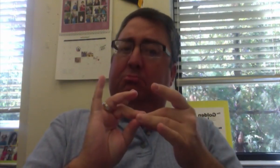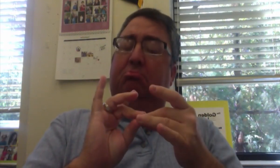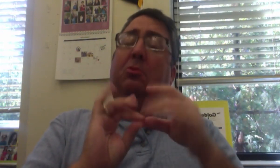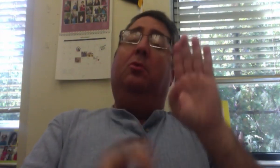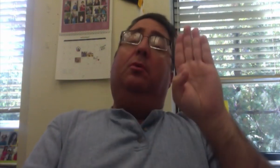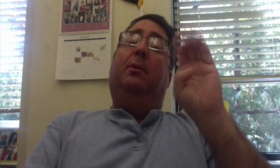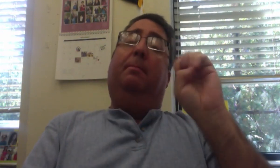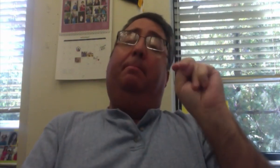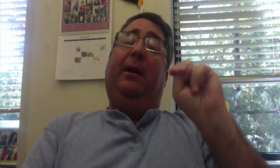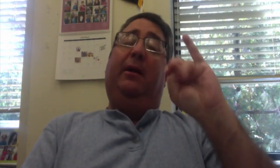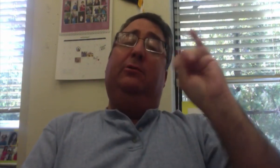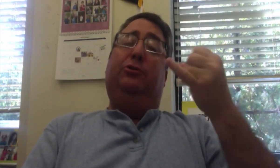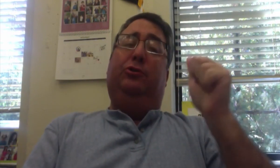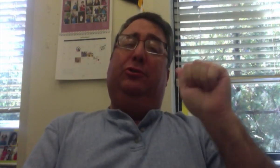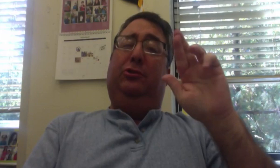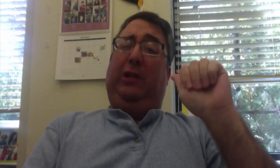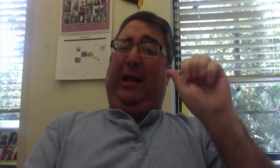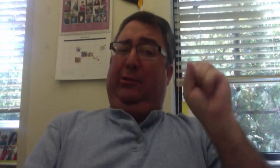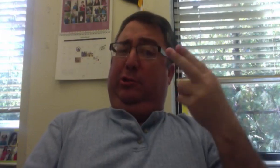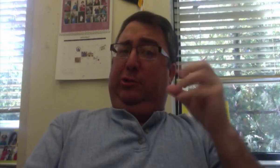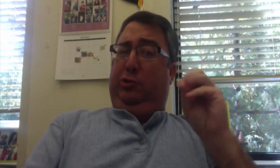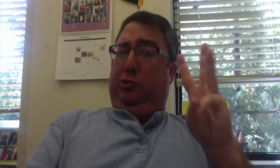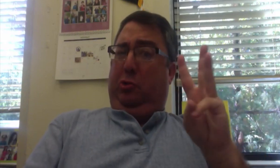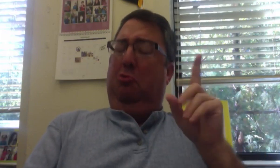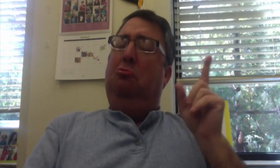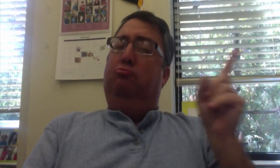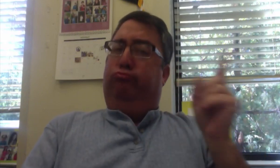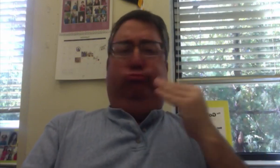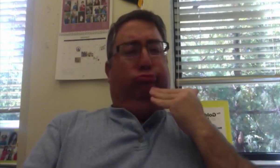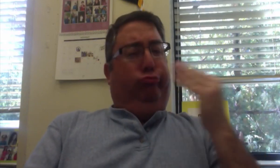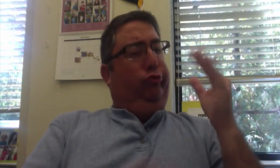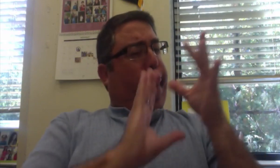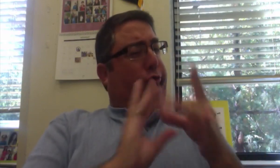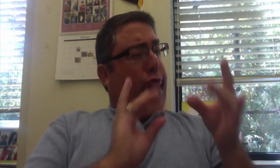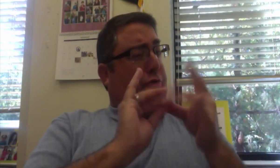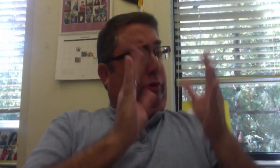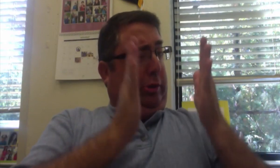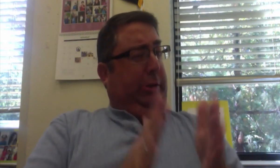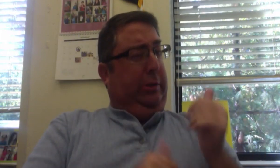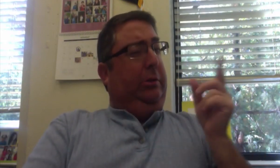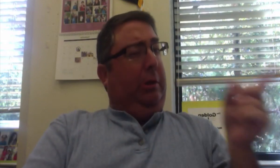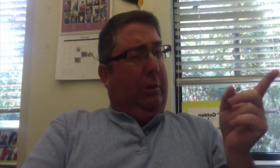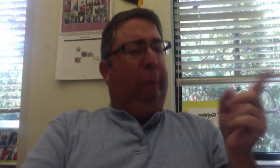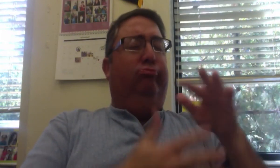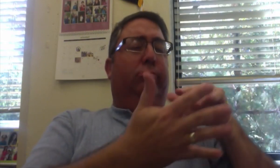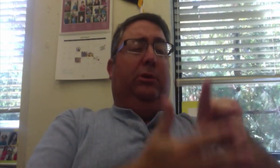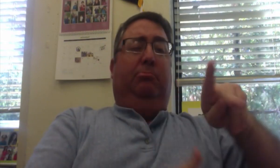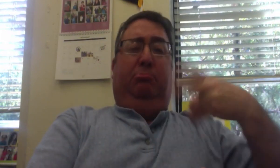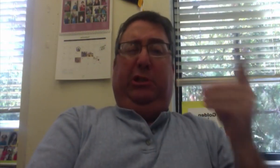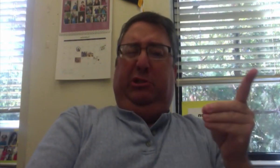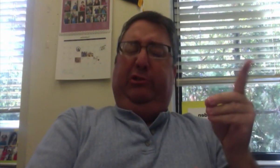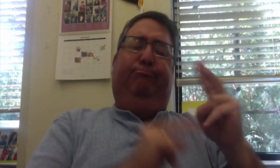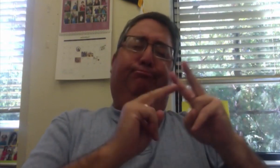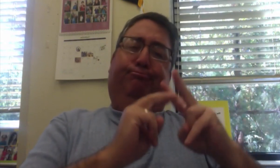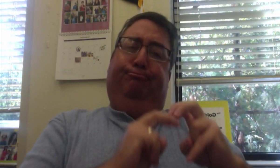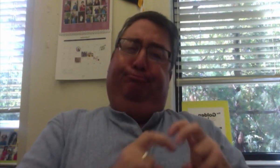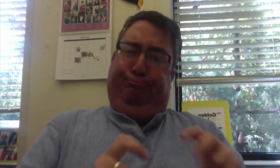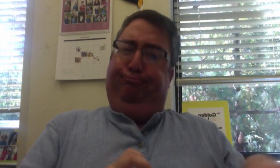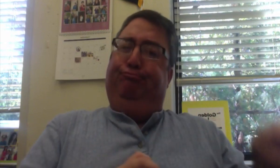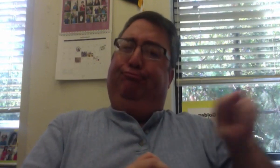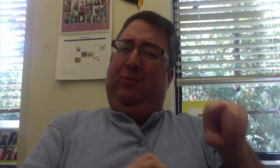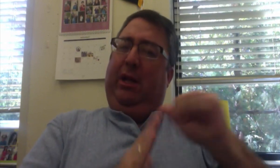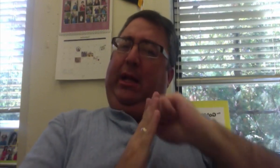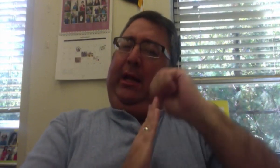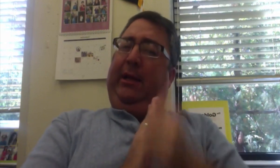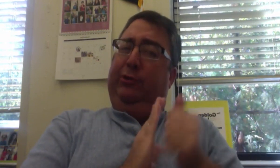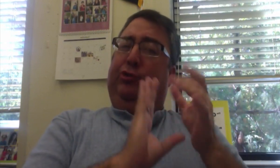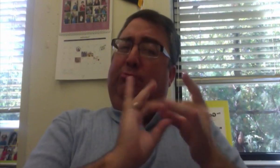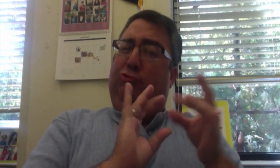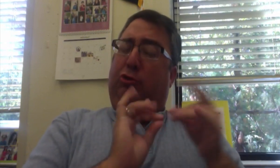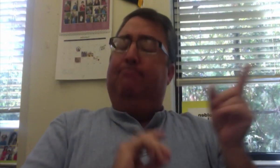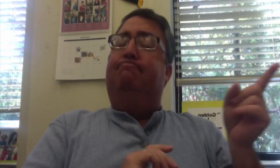Ben Jarashow, who is a good storyteller and is studying for his Ph.D., has analyzed Handshape Stories,